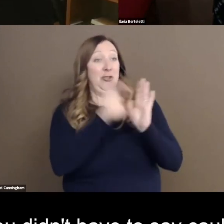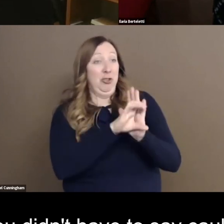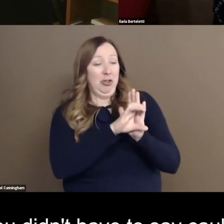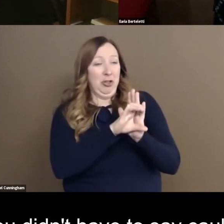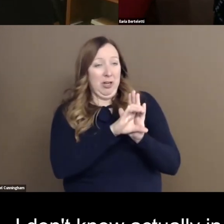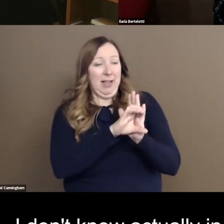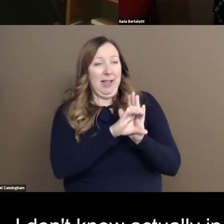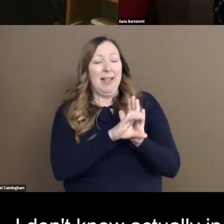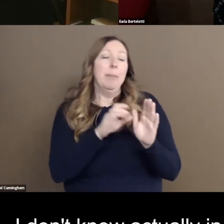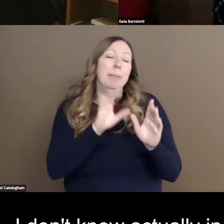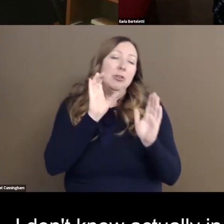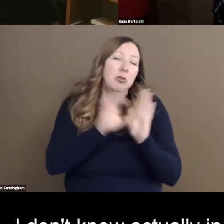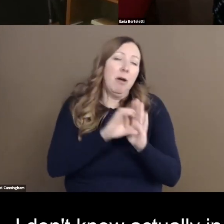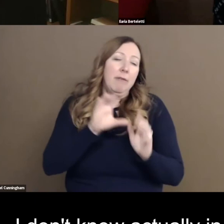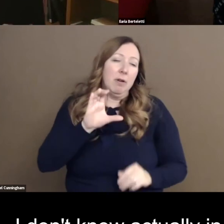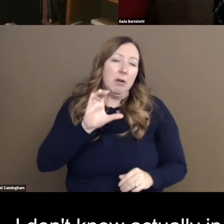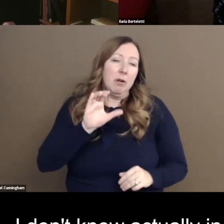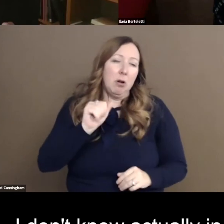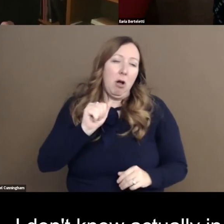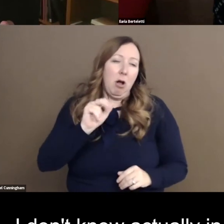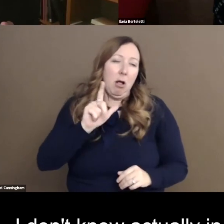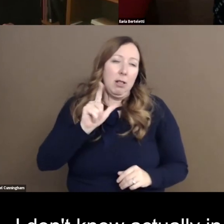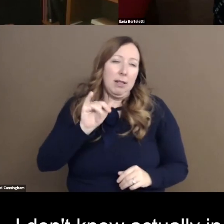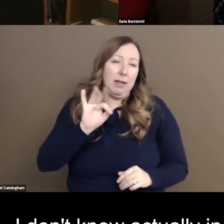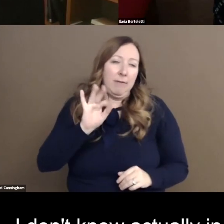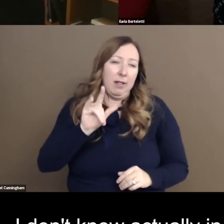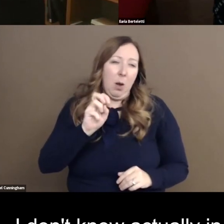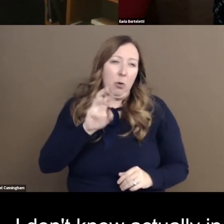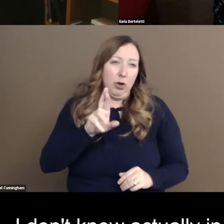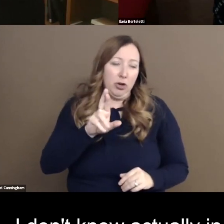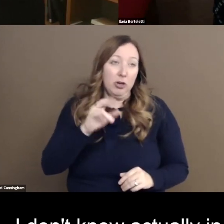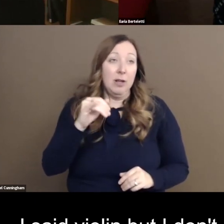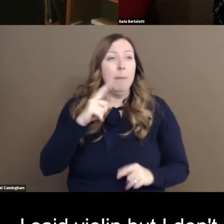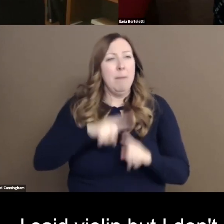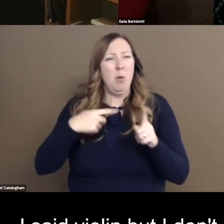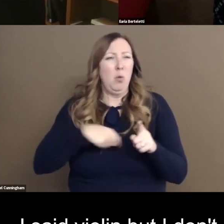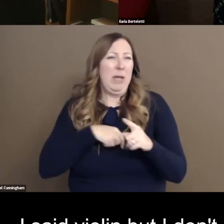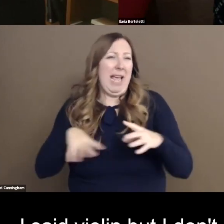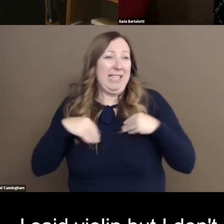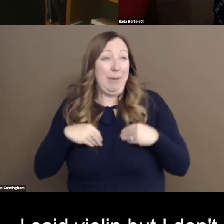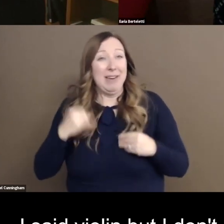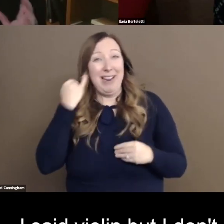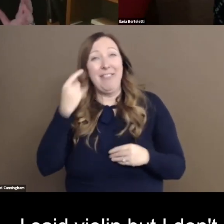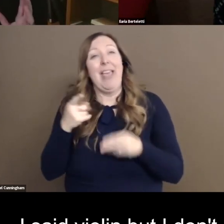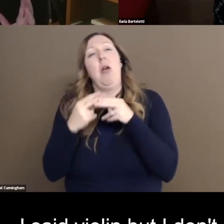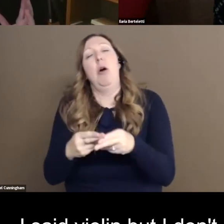you know i don't know actually in the first the first object that we saw i